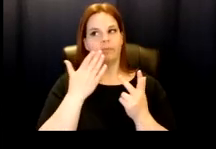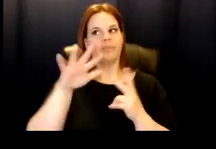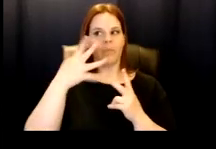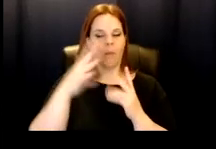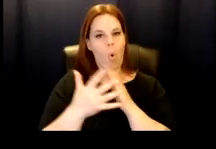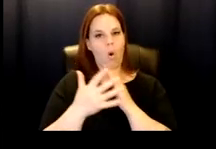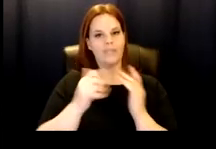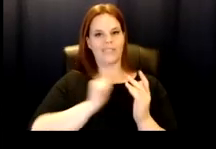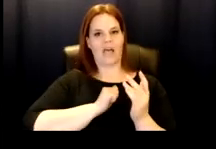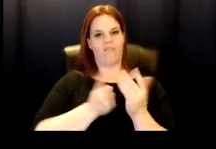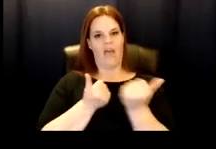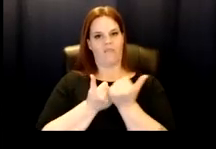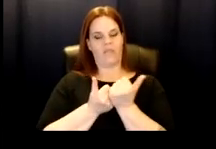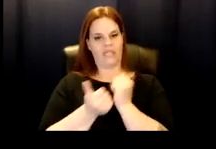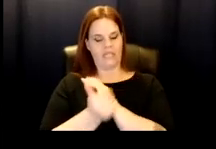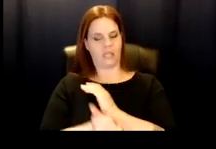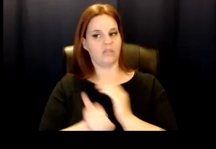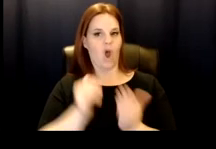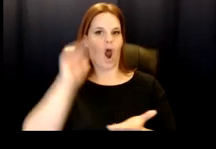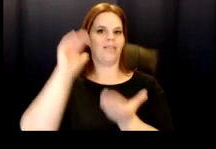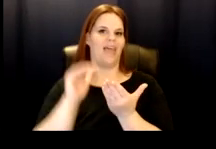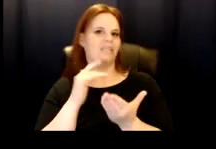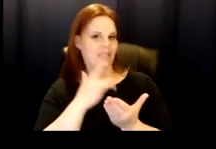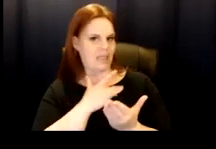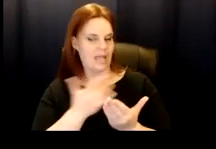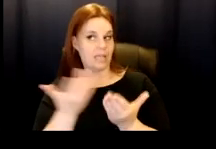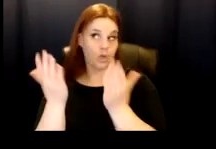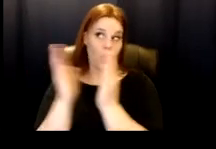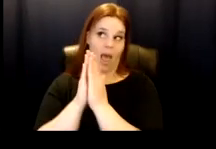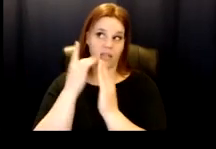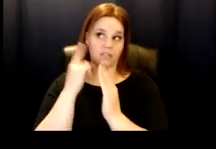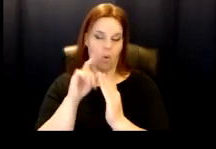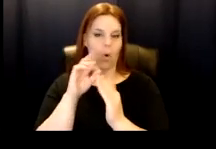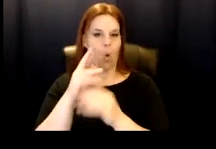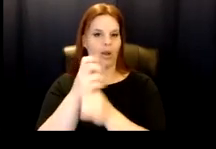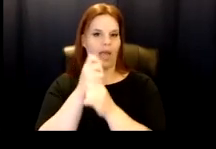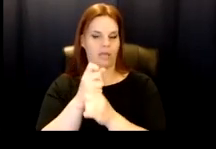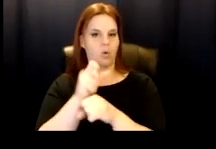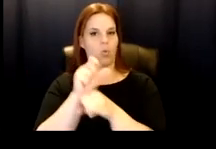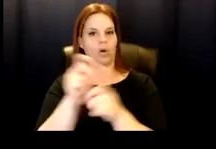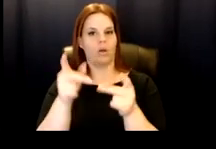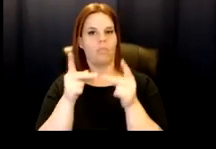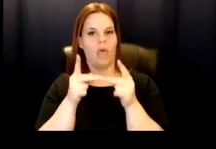less likely to request or receive workplace accommodations that would facilitate both